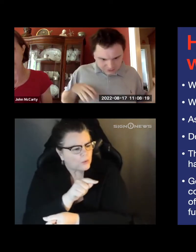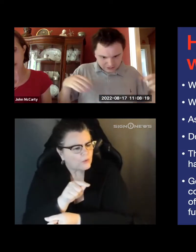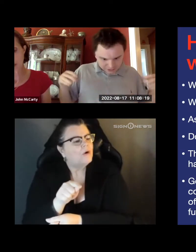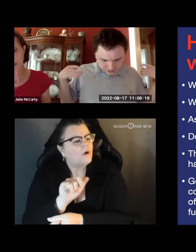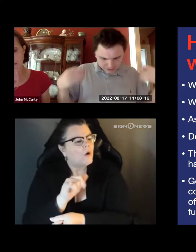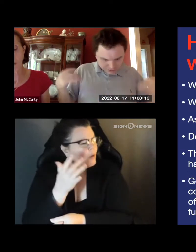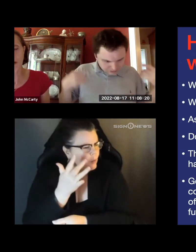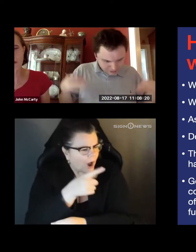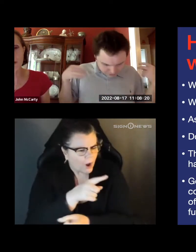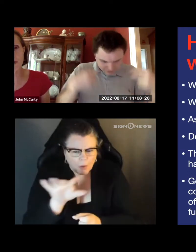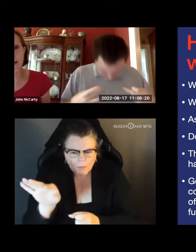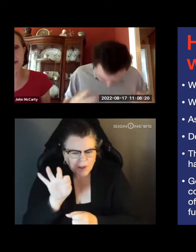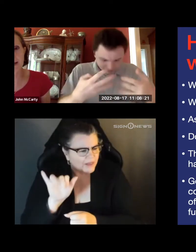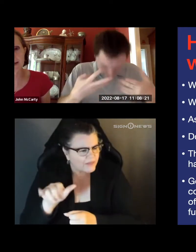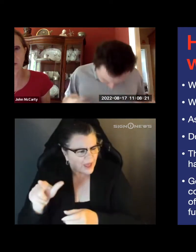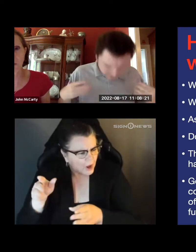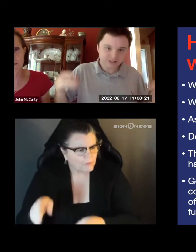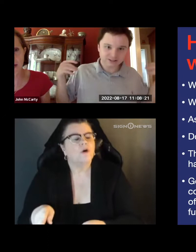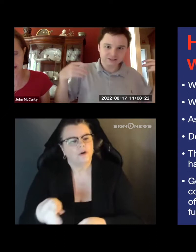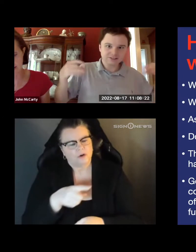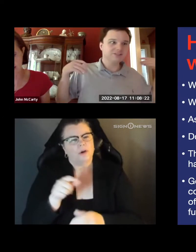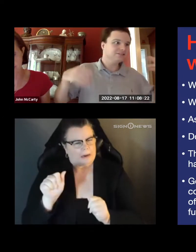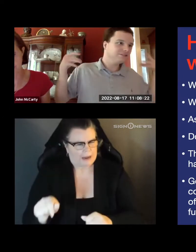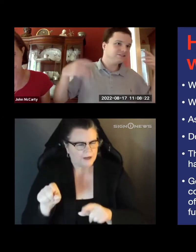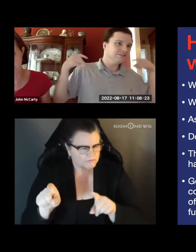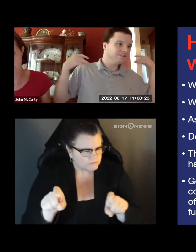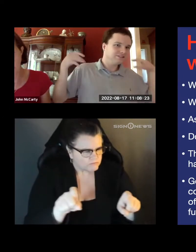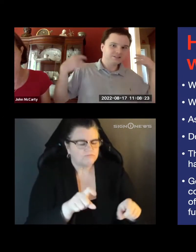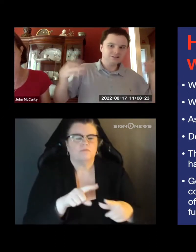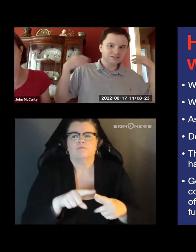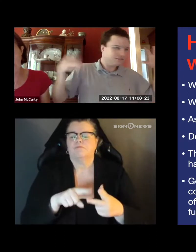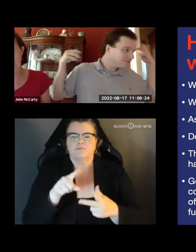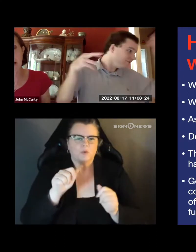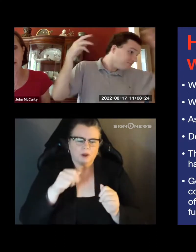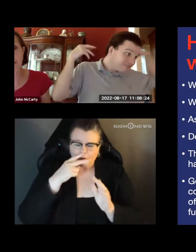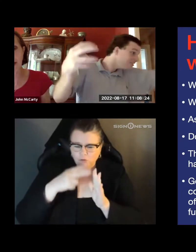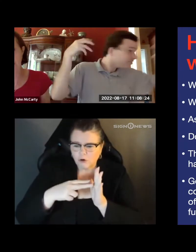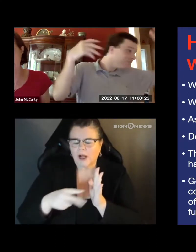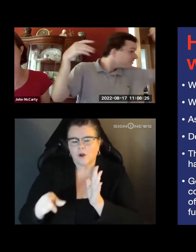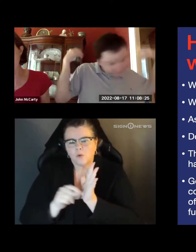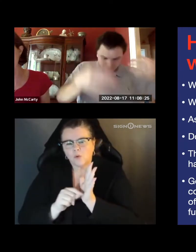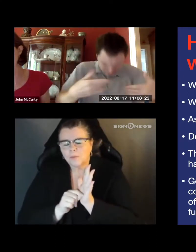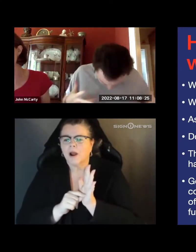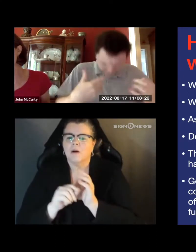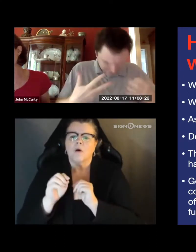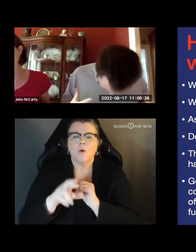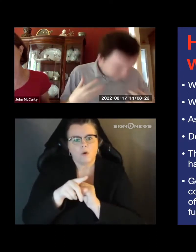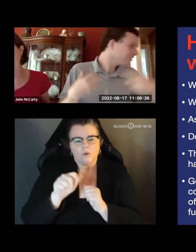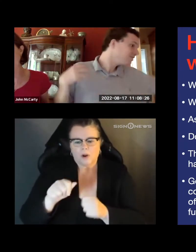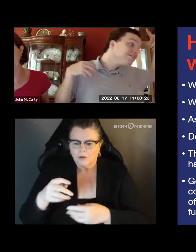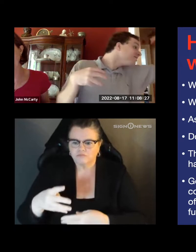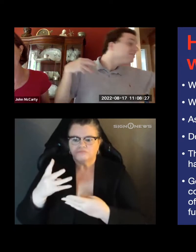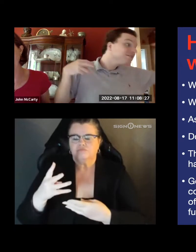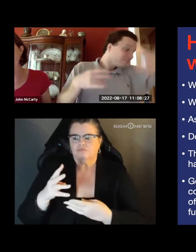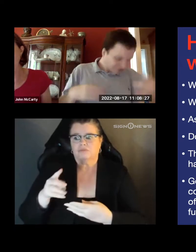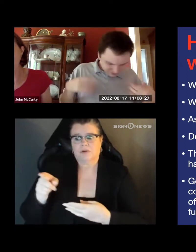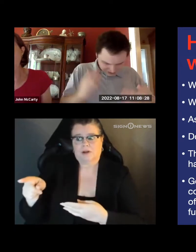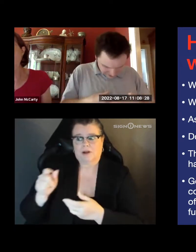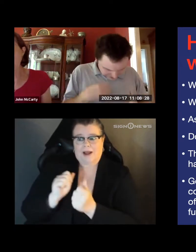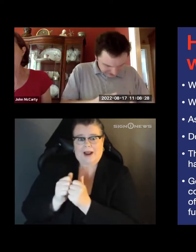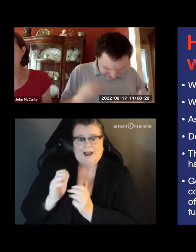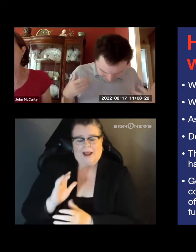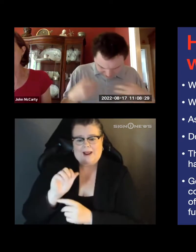newspaper articles and candidate websites you can email the candidates directly think about